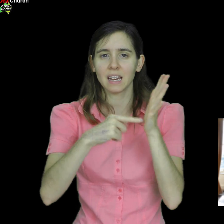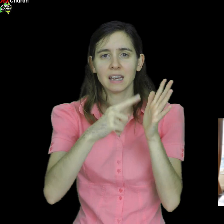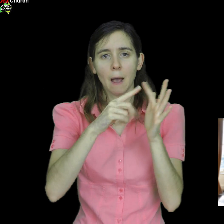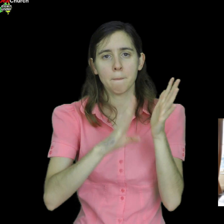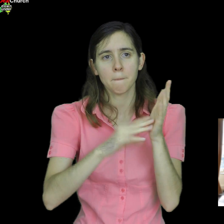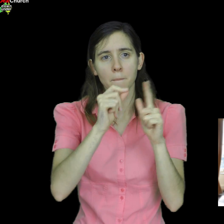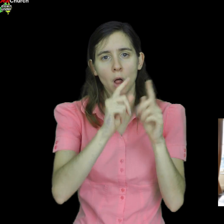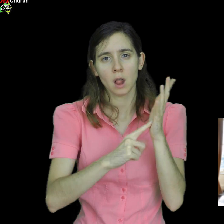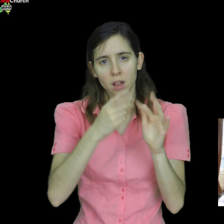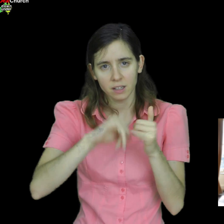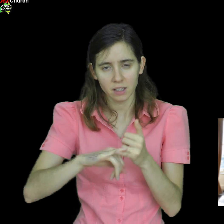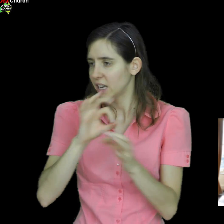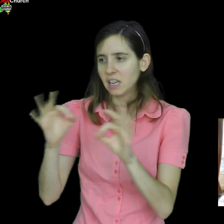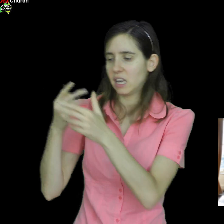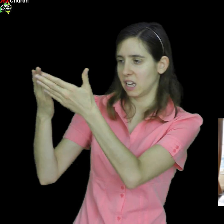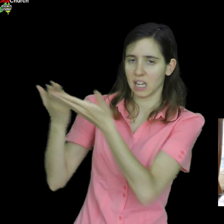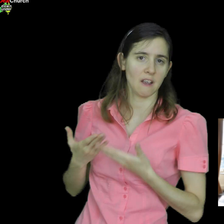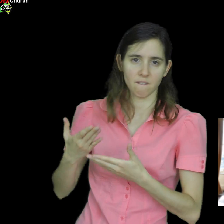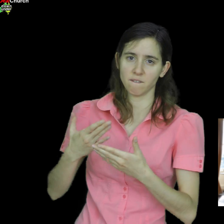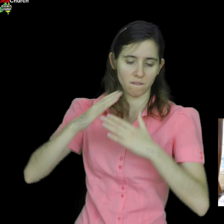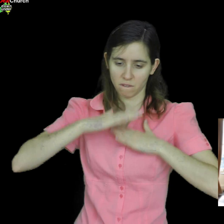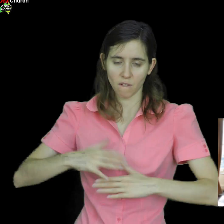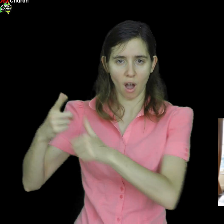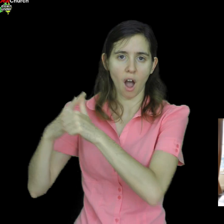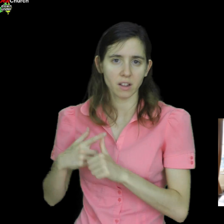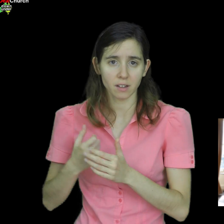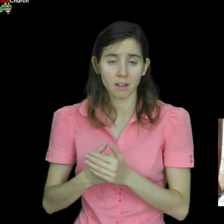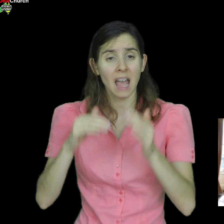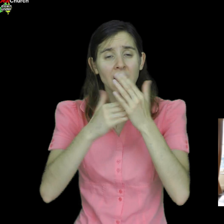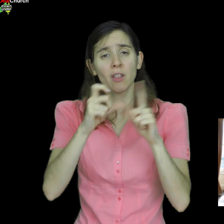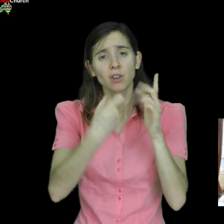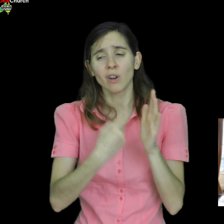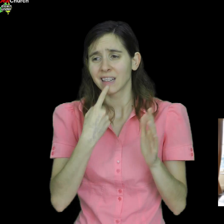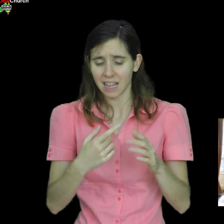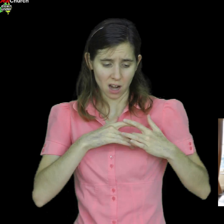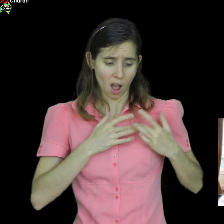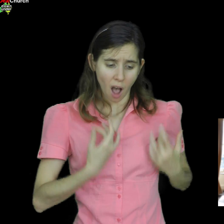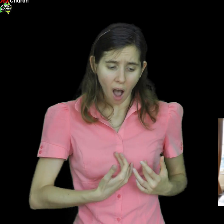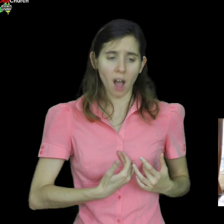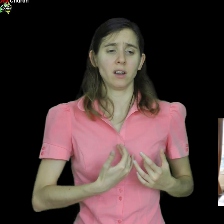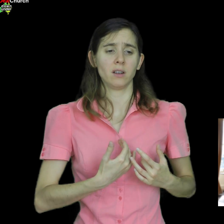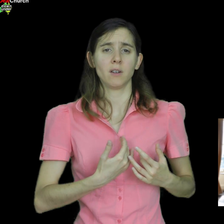Now the surgeons said the heart condition of his son could not be repaired, even